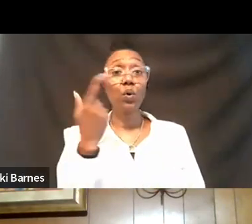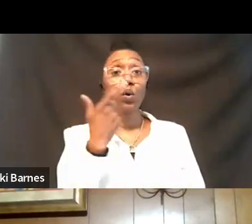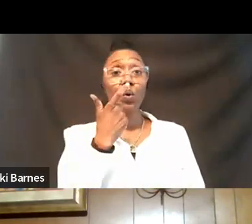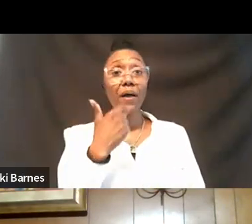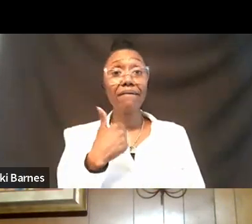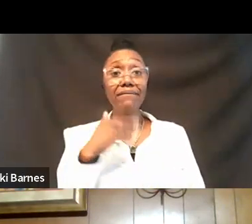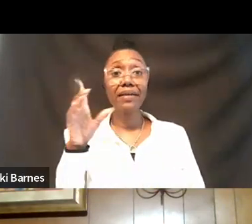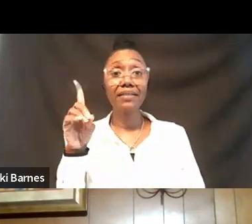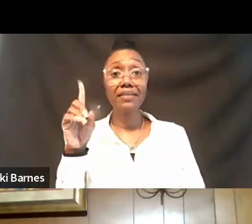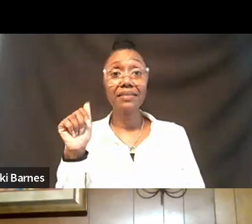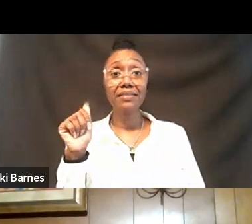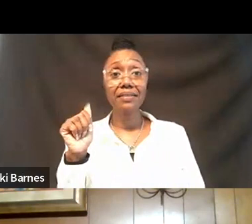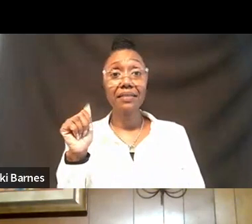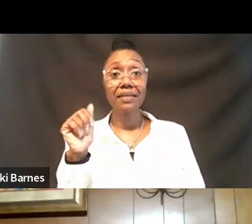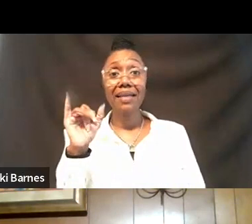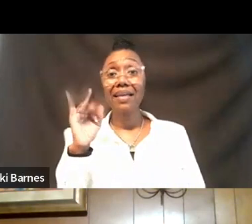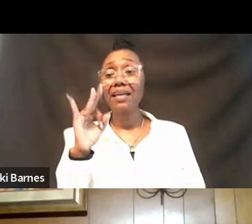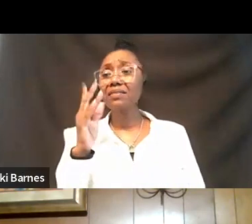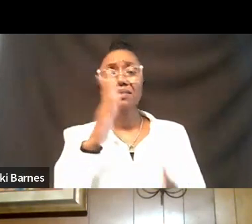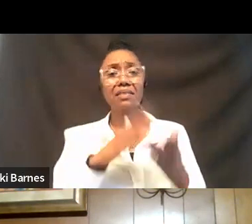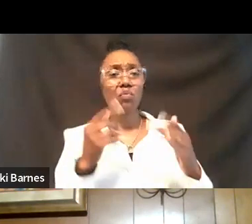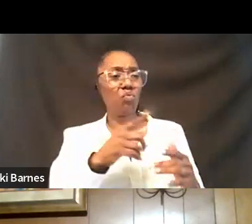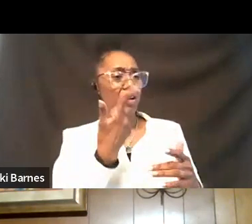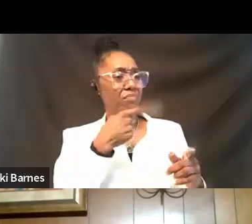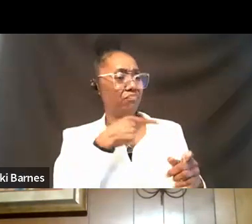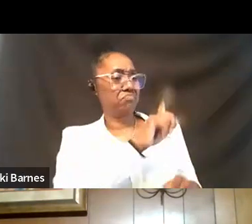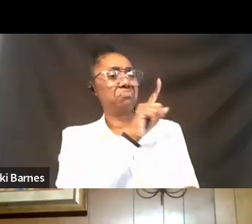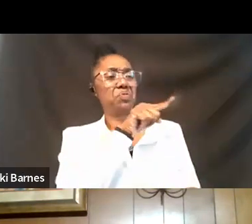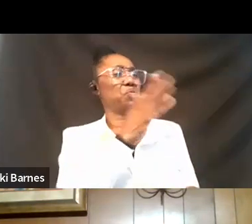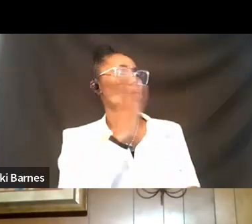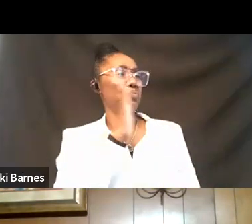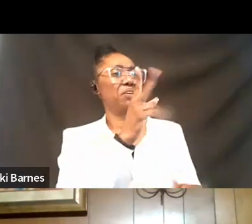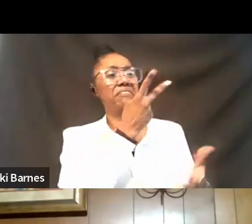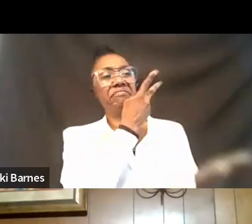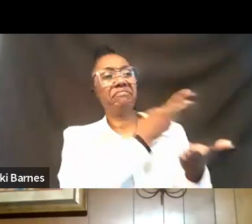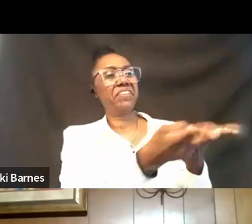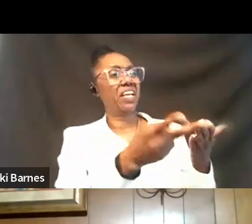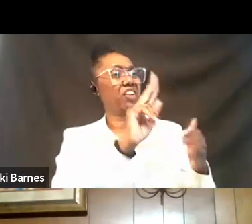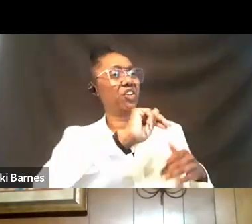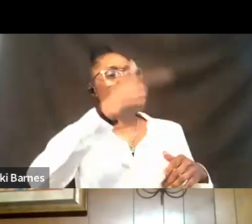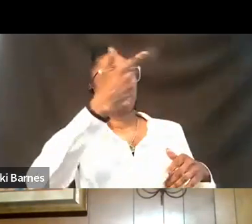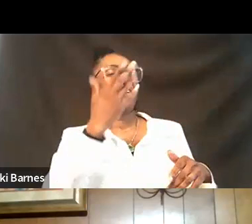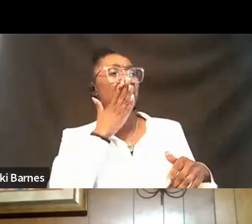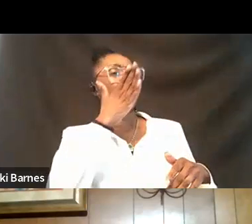If somebody is messing with you saying that oh you can't be anything alive. Don't, don't take it.